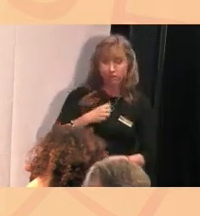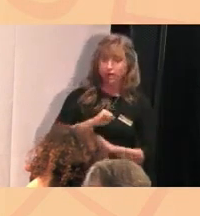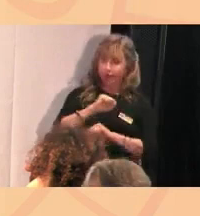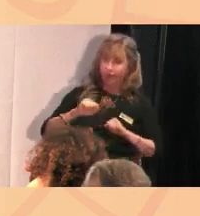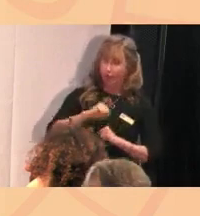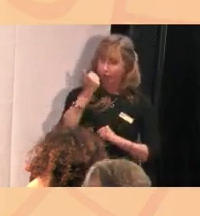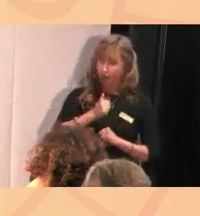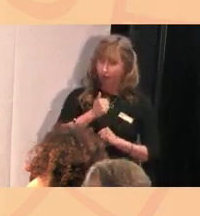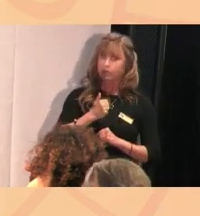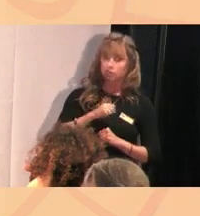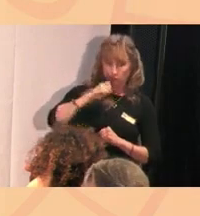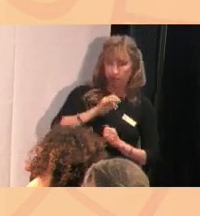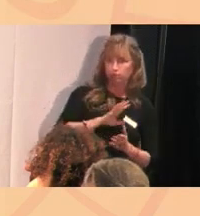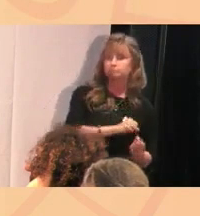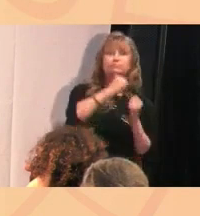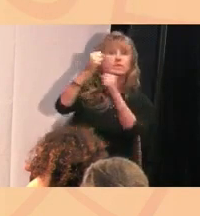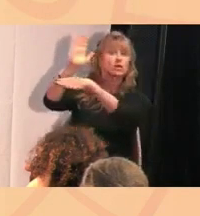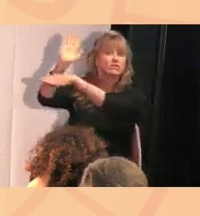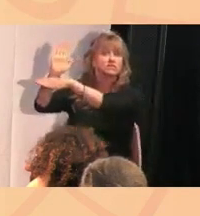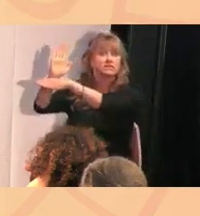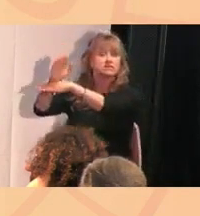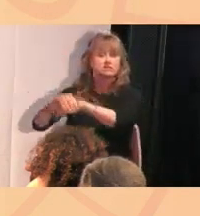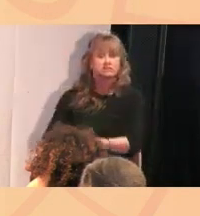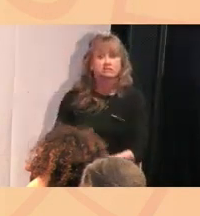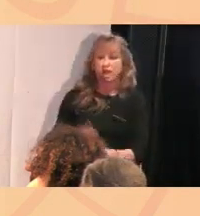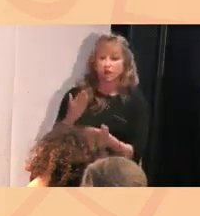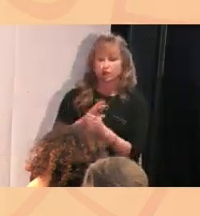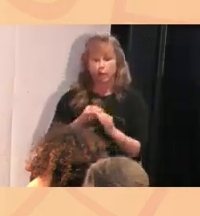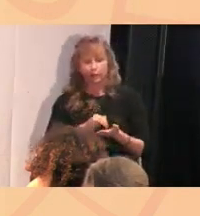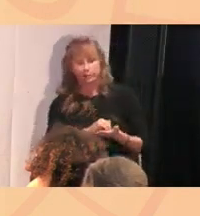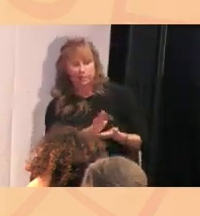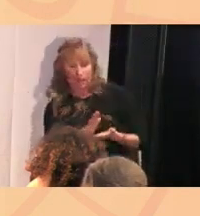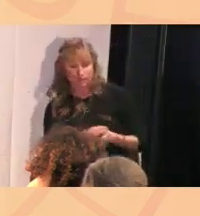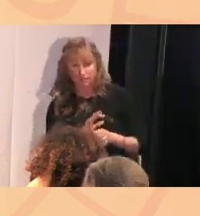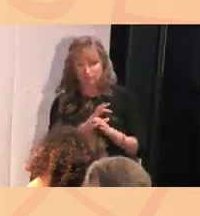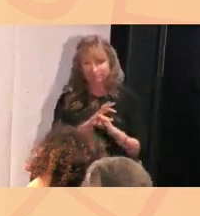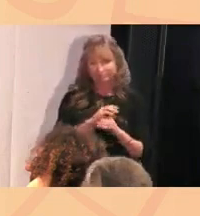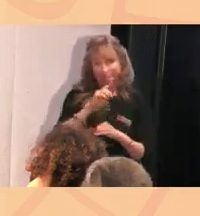This is how Aboriginal people feel and we will not take part here,